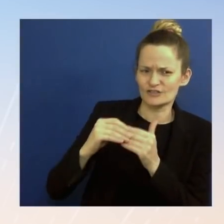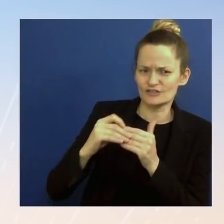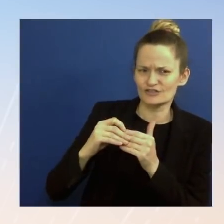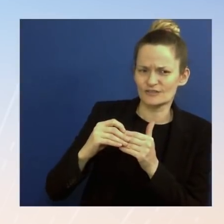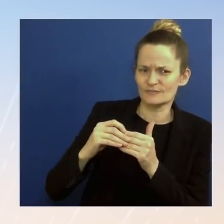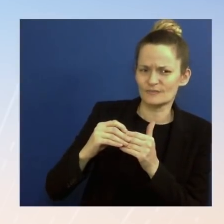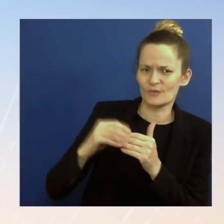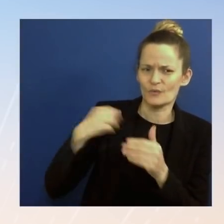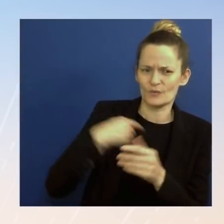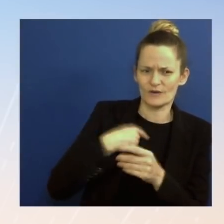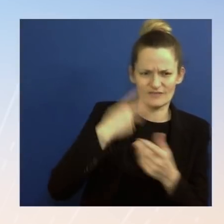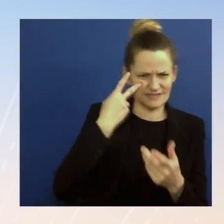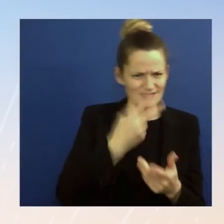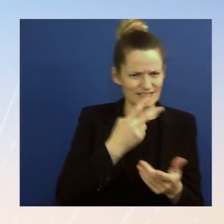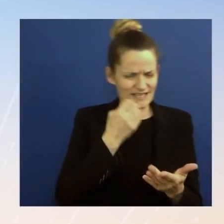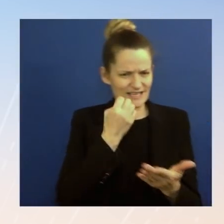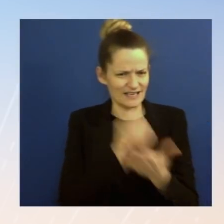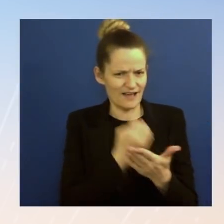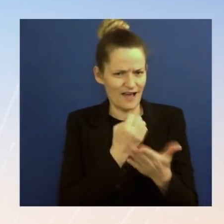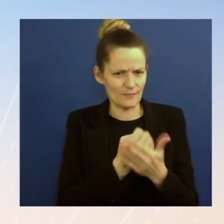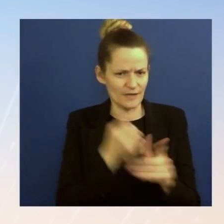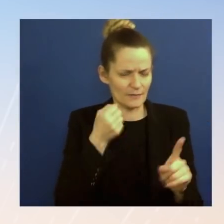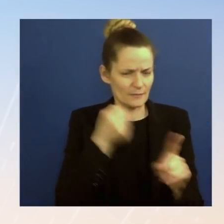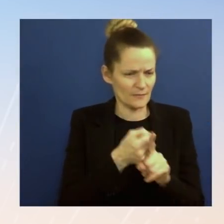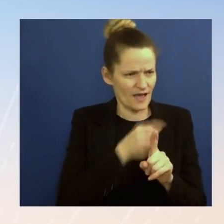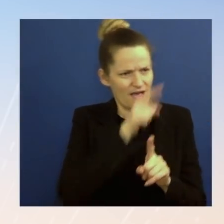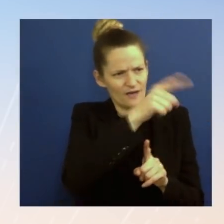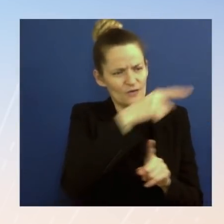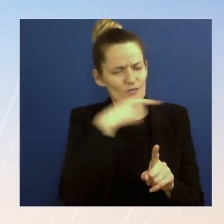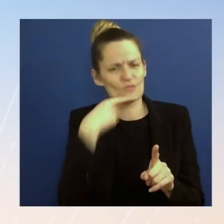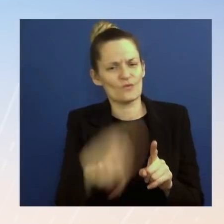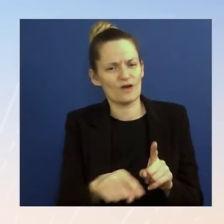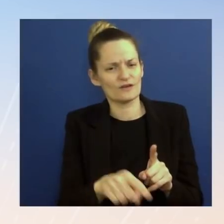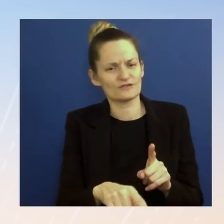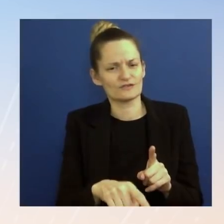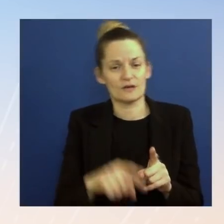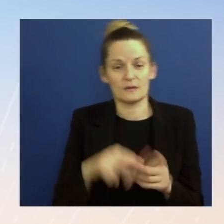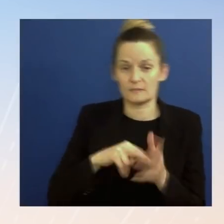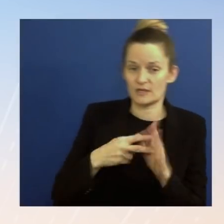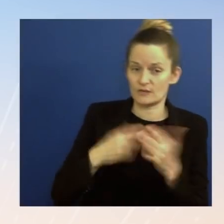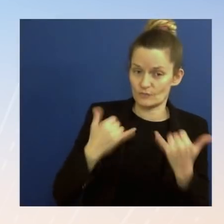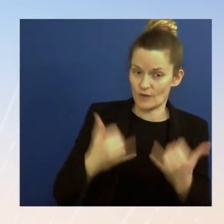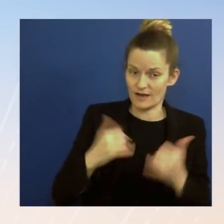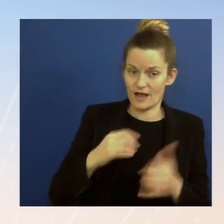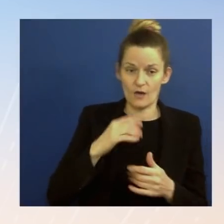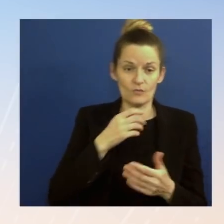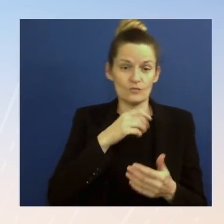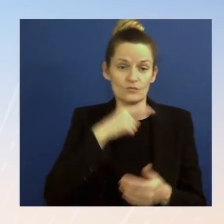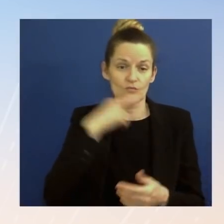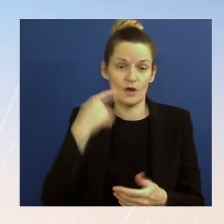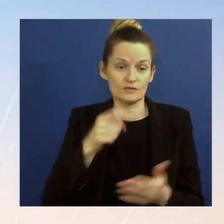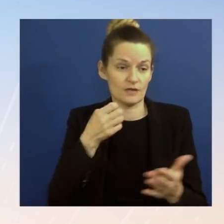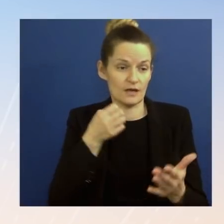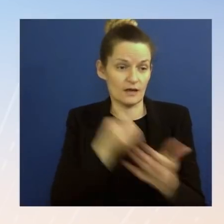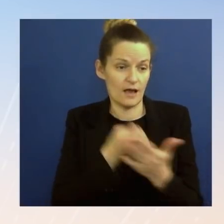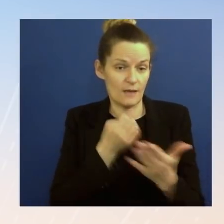and the Russian economy to be on the brink of collapse. And there's no question that, over time, that will have an impact.